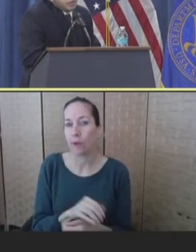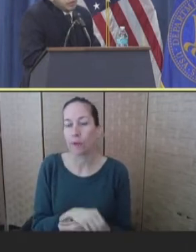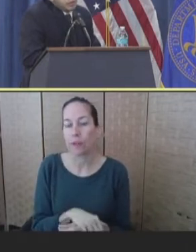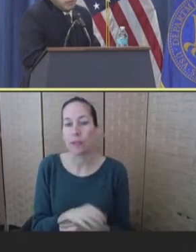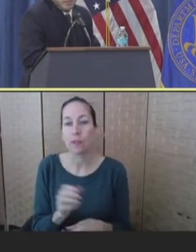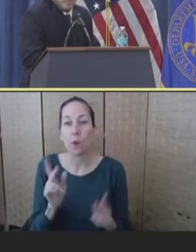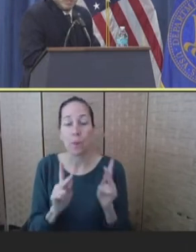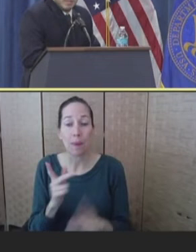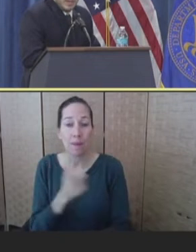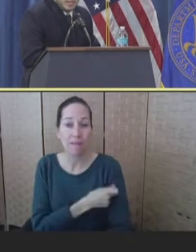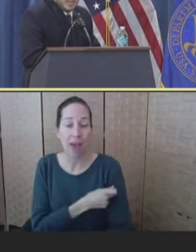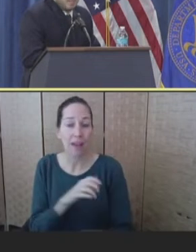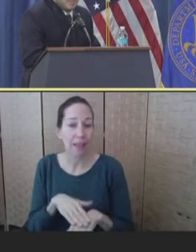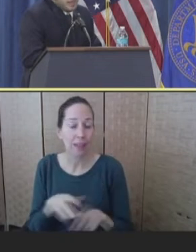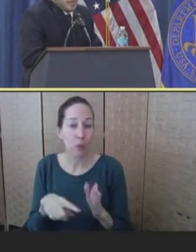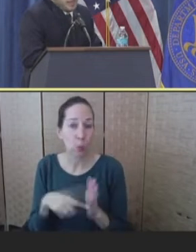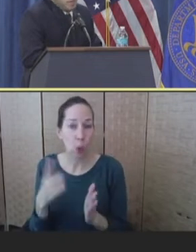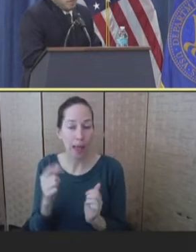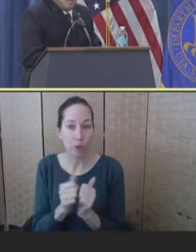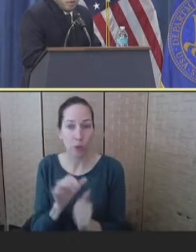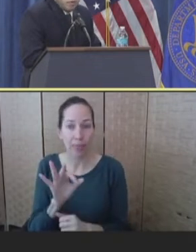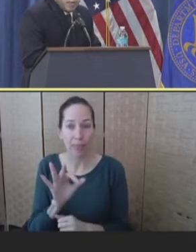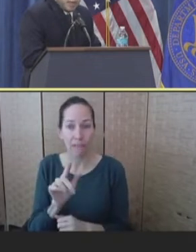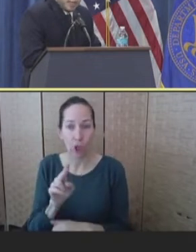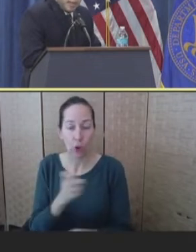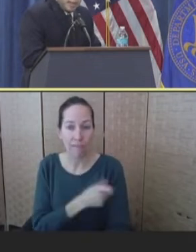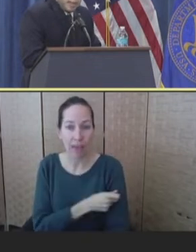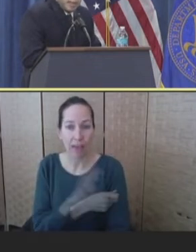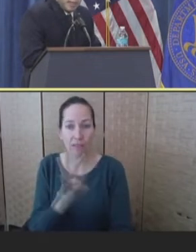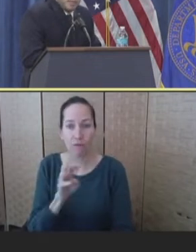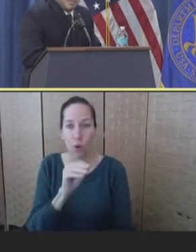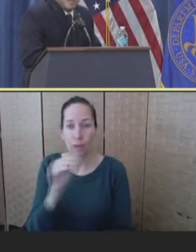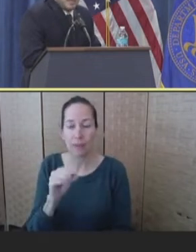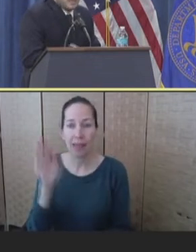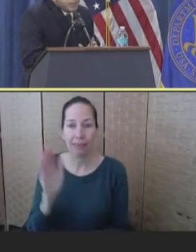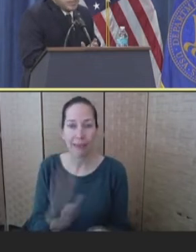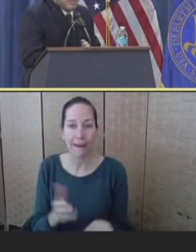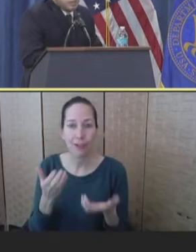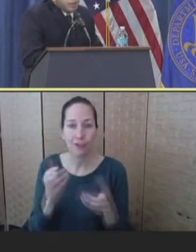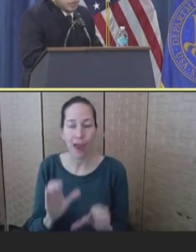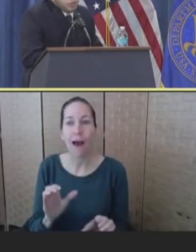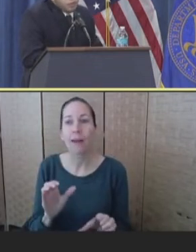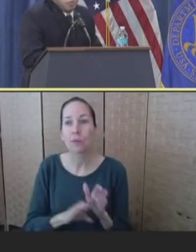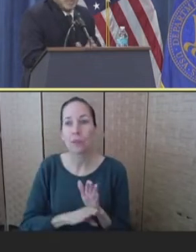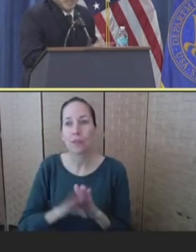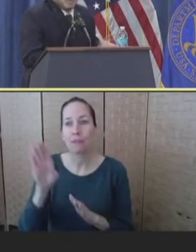with an influenza vaccine are 40 percent less likely to develop onset or be diagnosed with